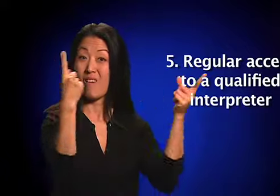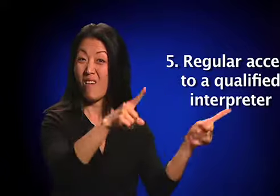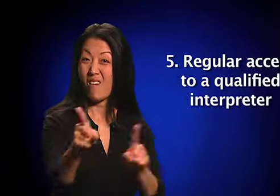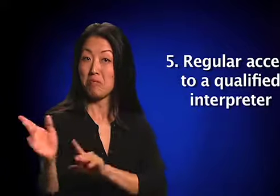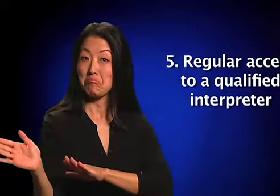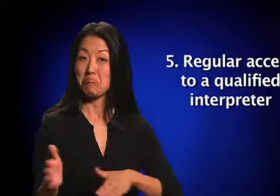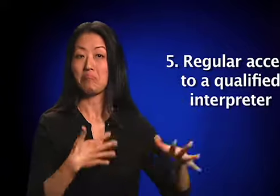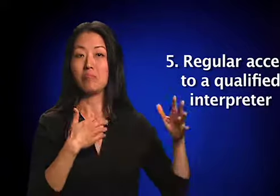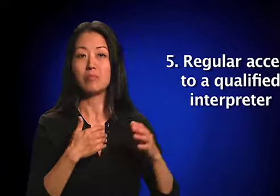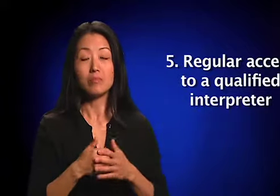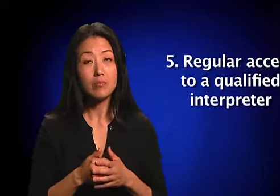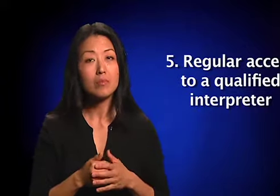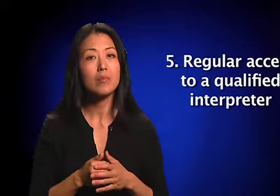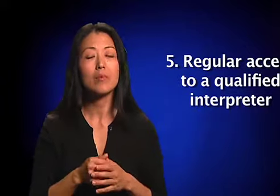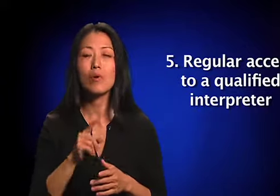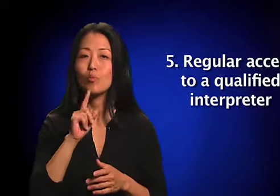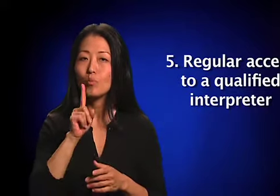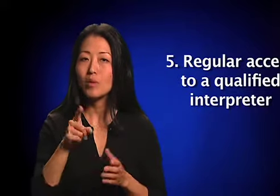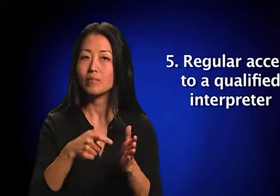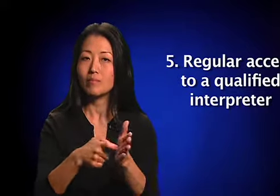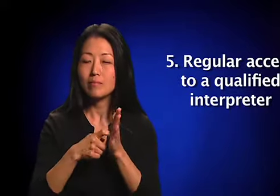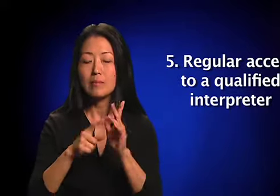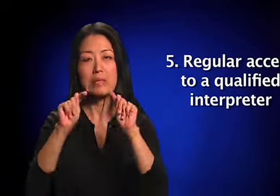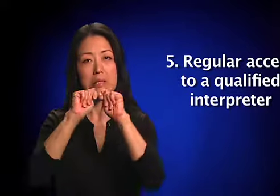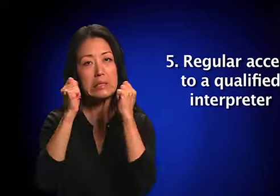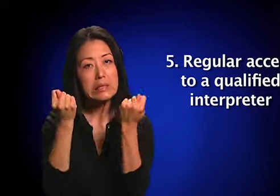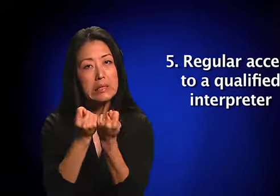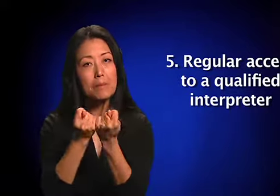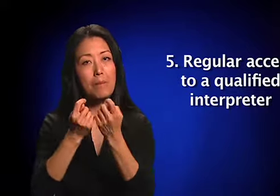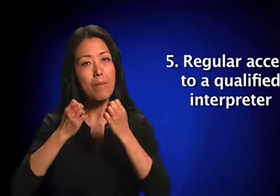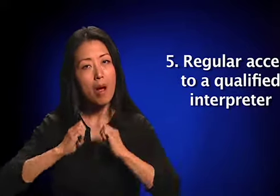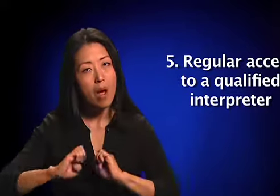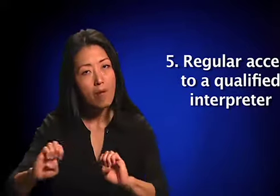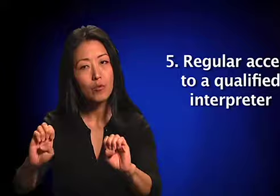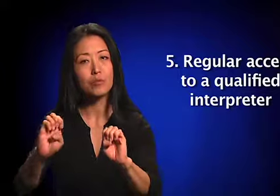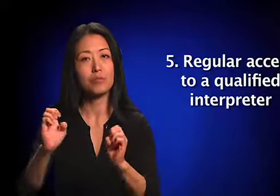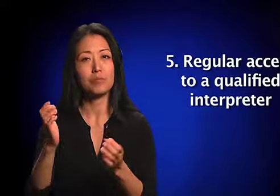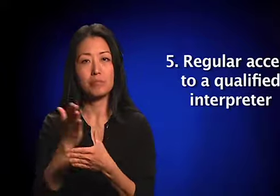Returning to health after a medical emergency is a team effort